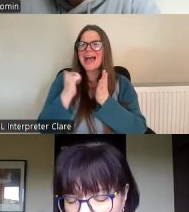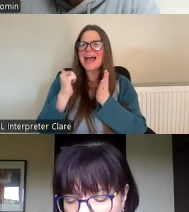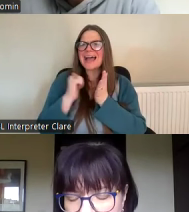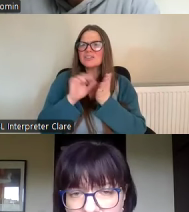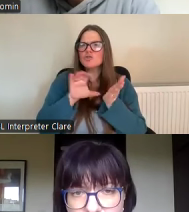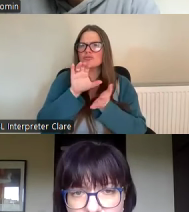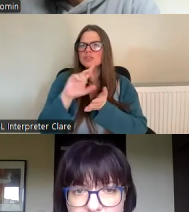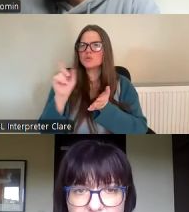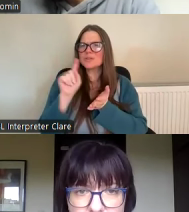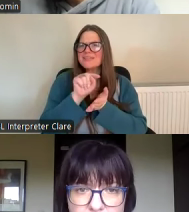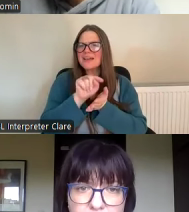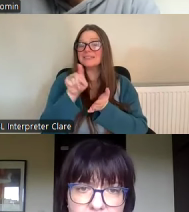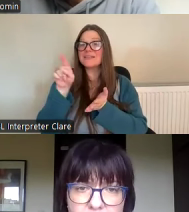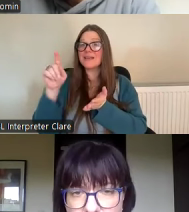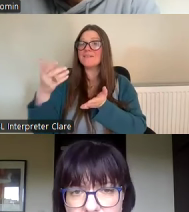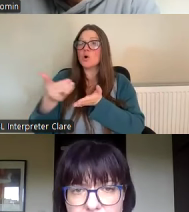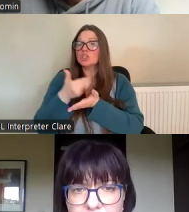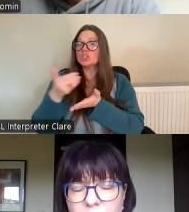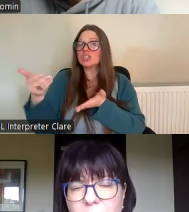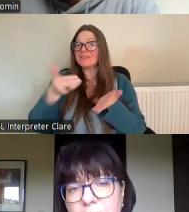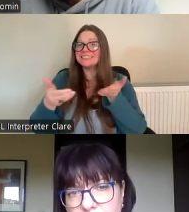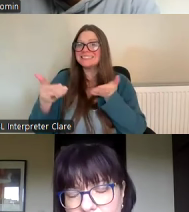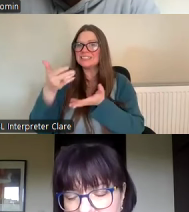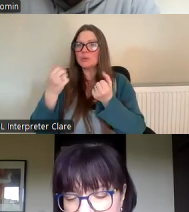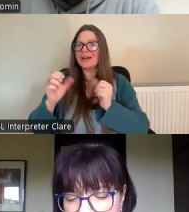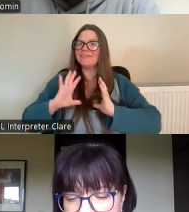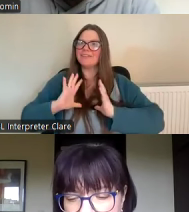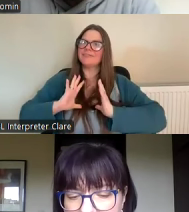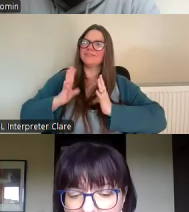You get free amount of money, credit on your account to advertise,